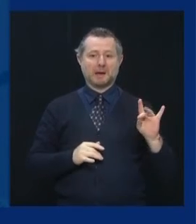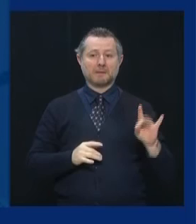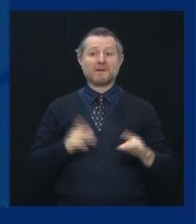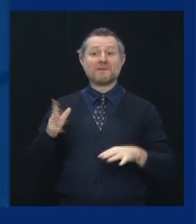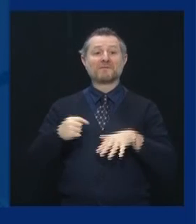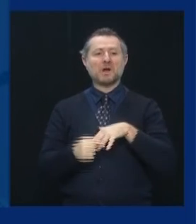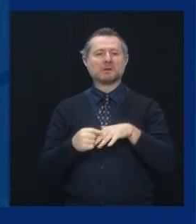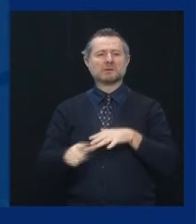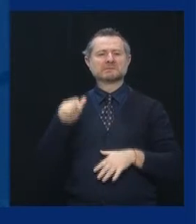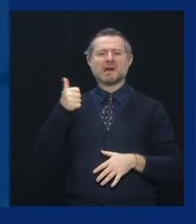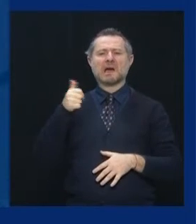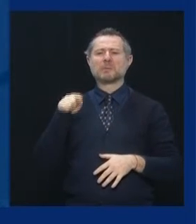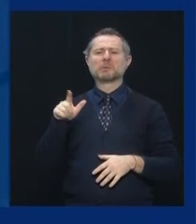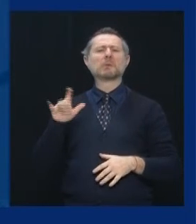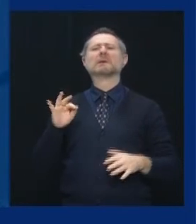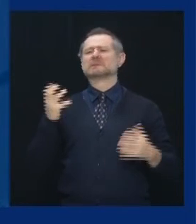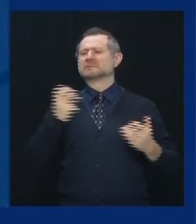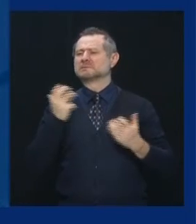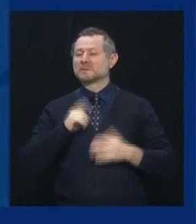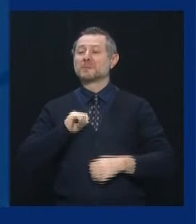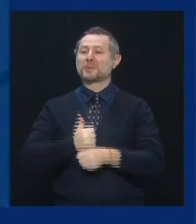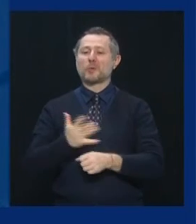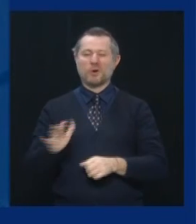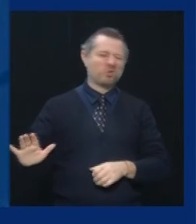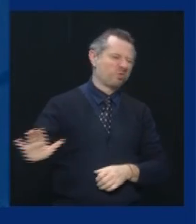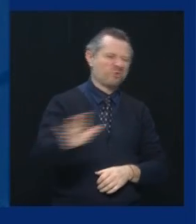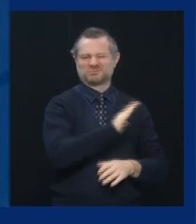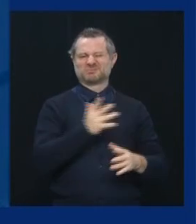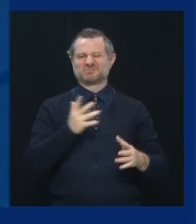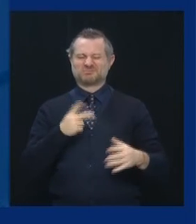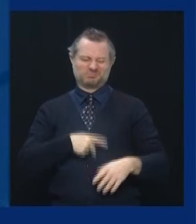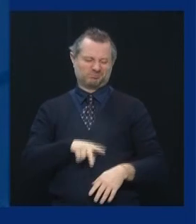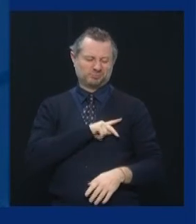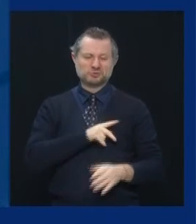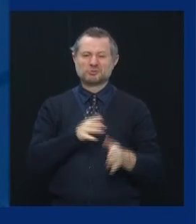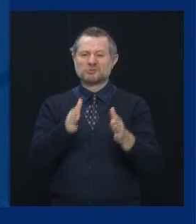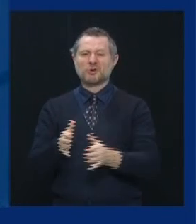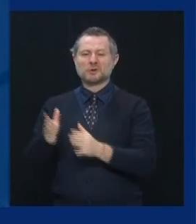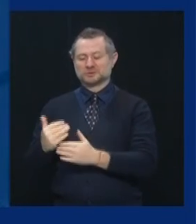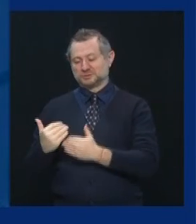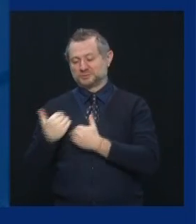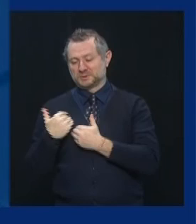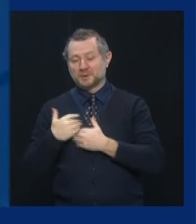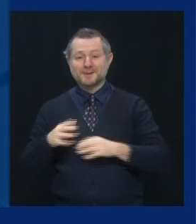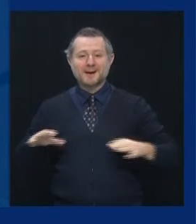WESTERN NEW YORK AT EIGHT AND